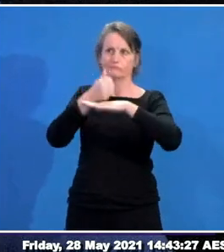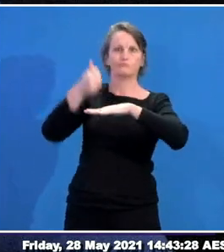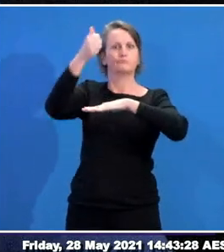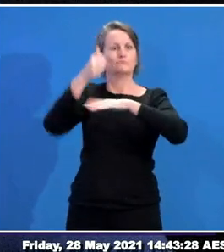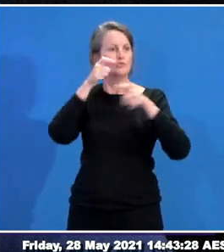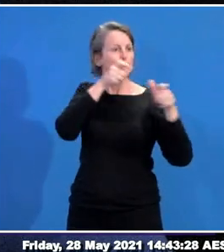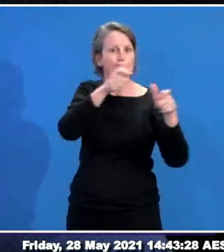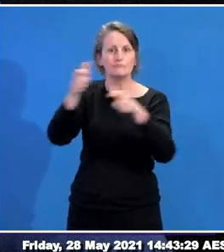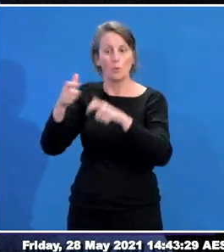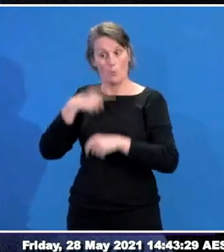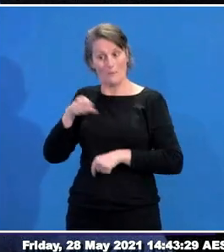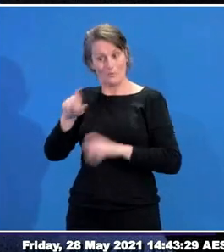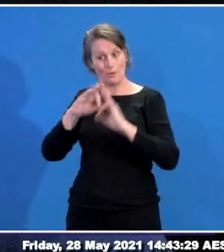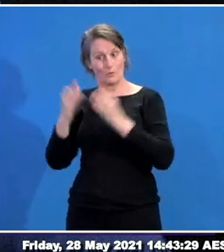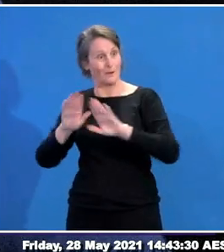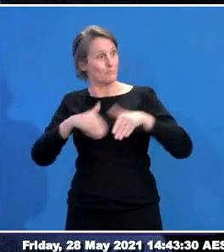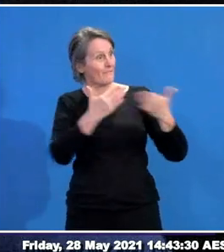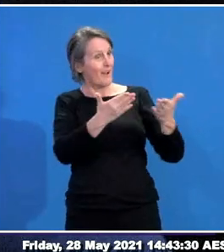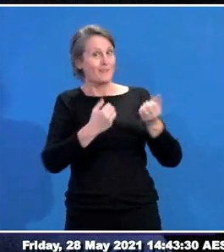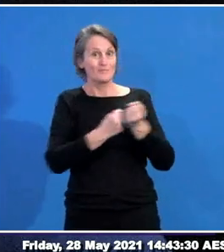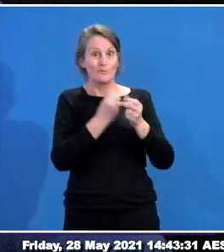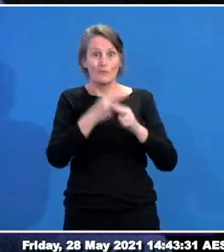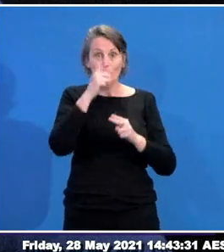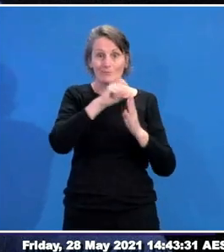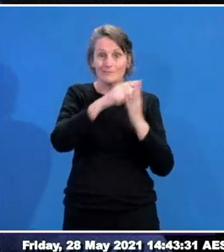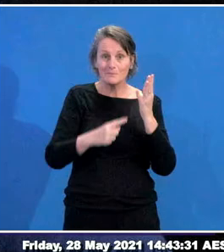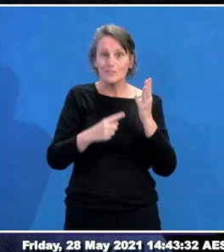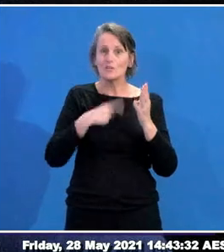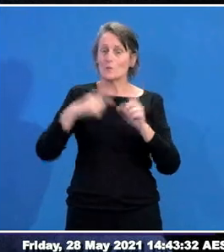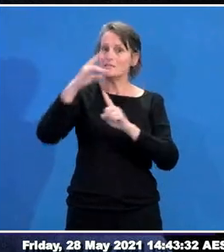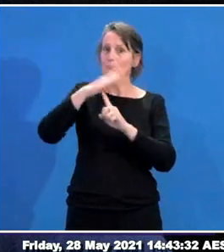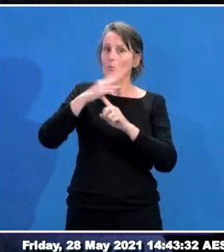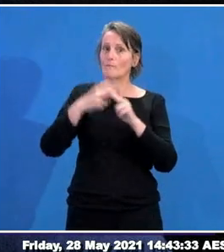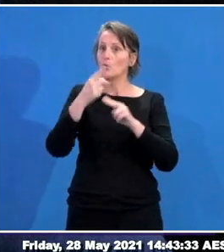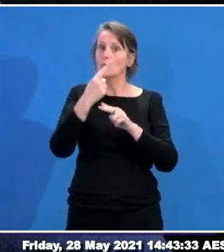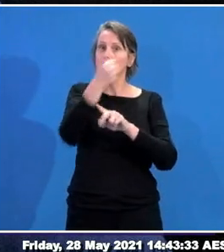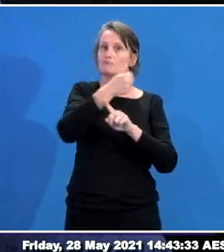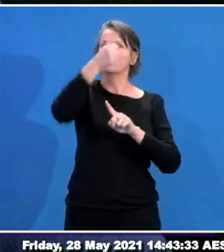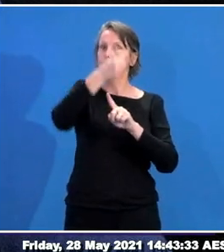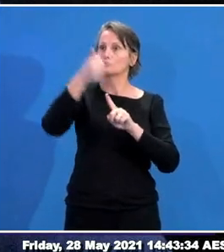supports to people with disability is a good idea, and that the practice